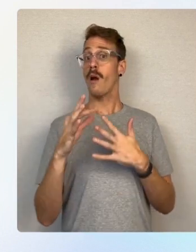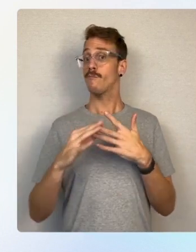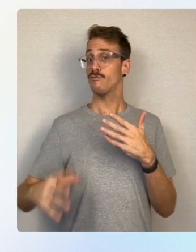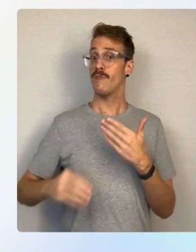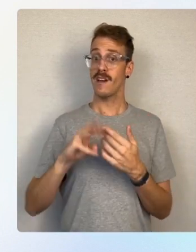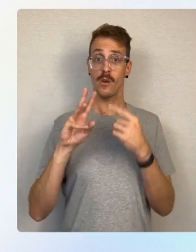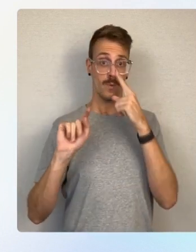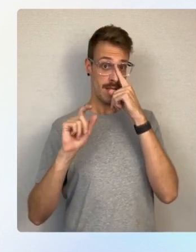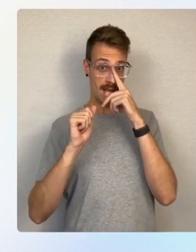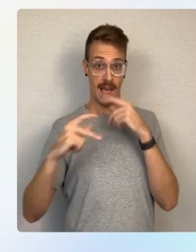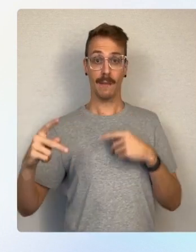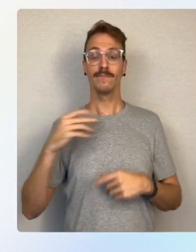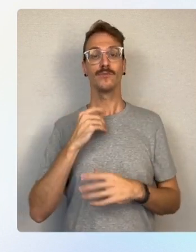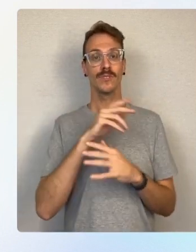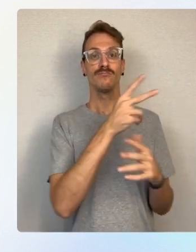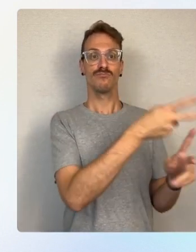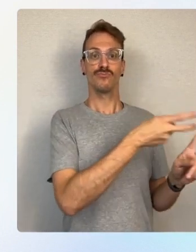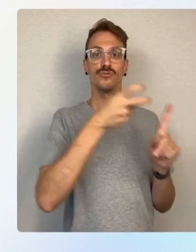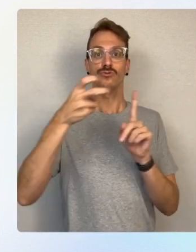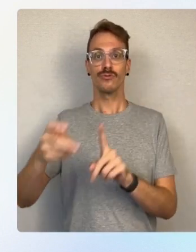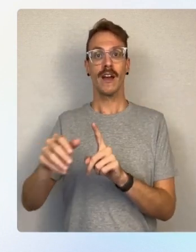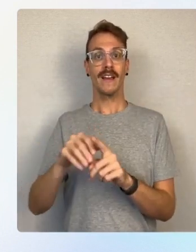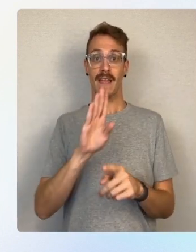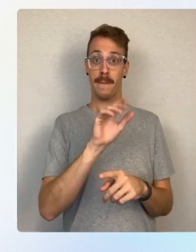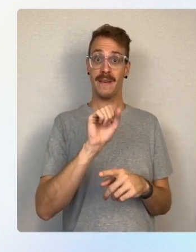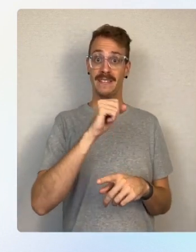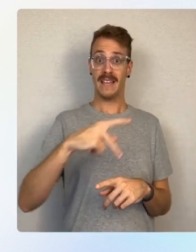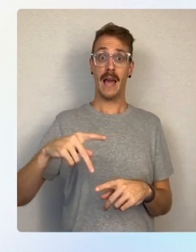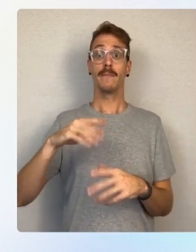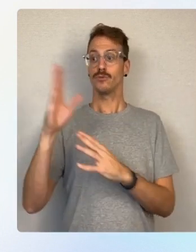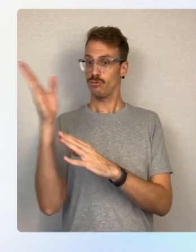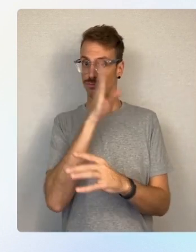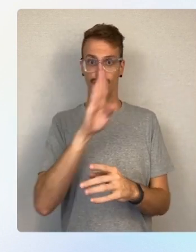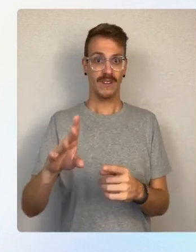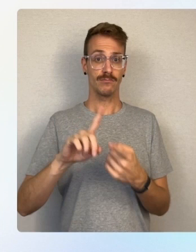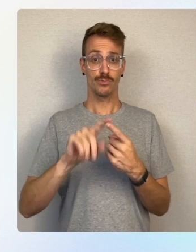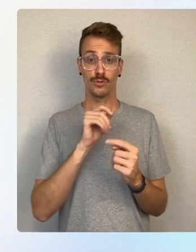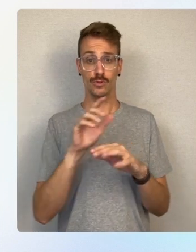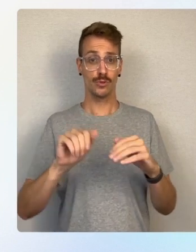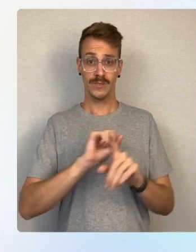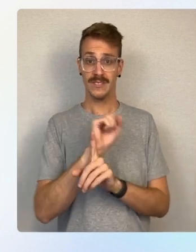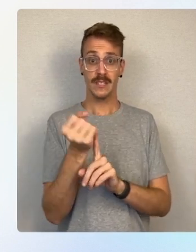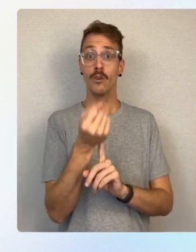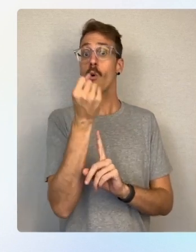You have two options for adding a Wit app. You can drag the base AppVoiceExperience actor directly into the scene,